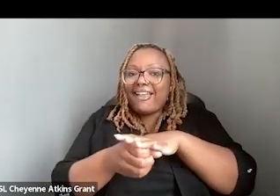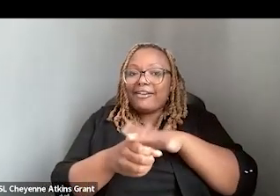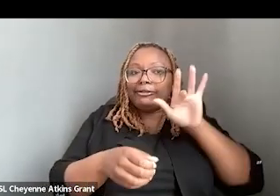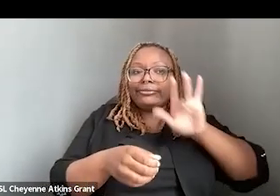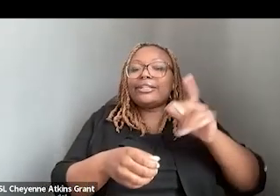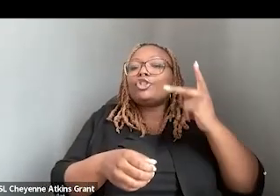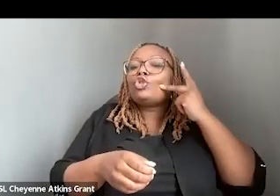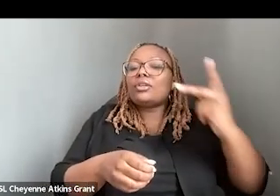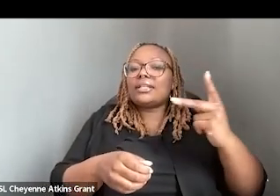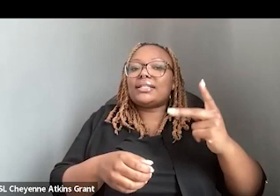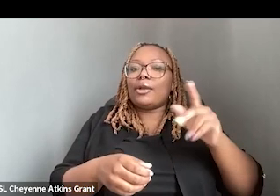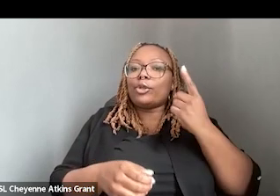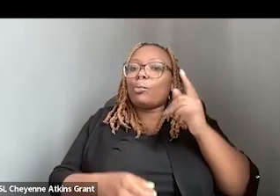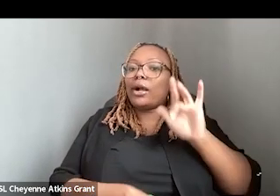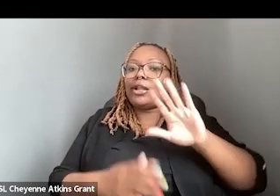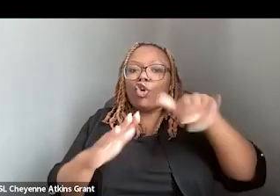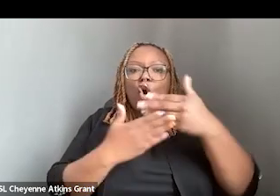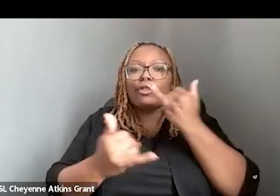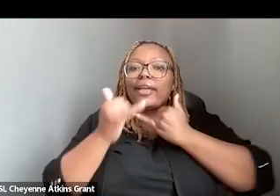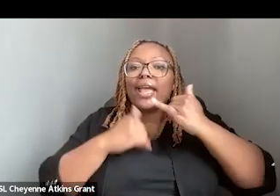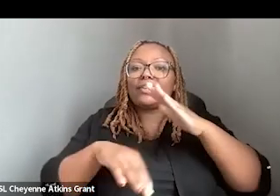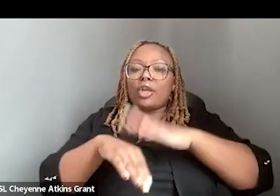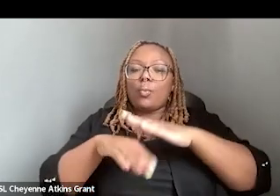just with one click, all the errors and warning messages in one spot.